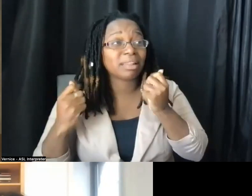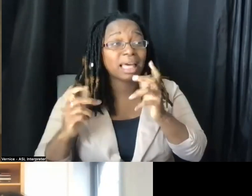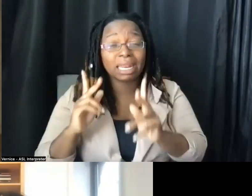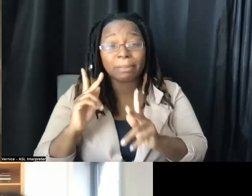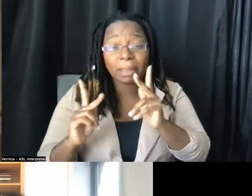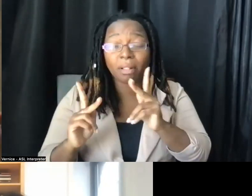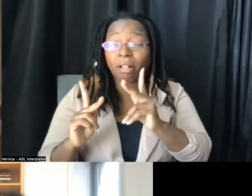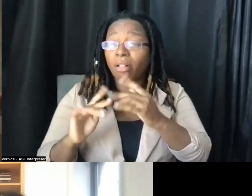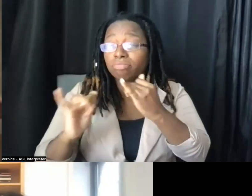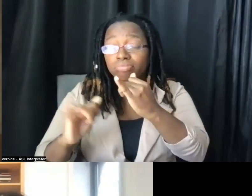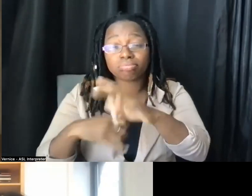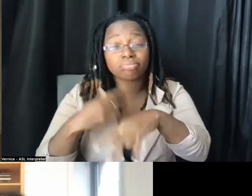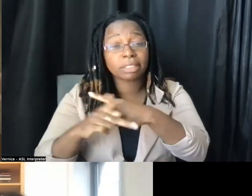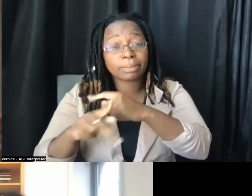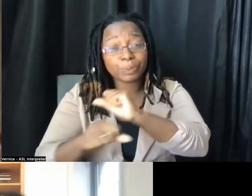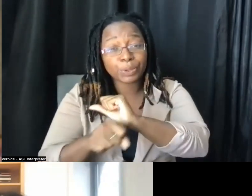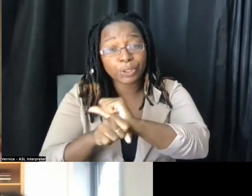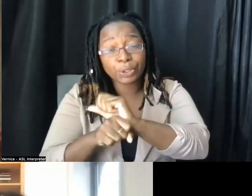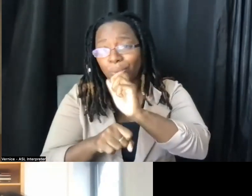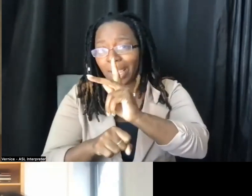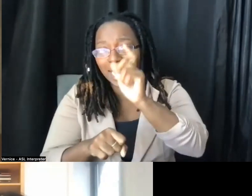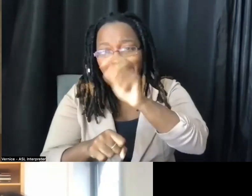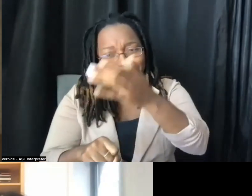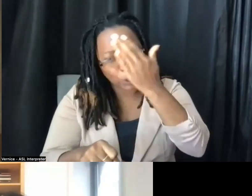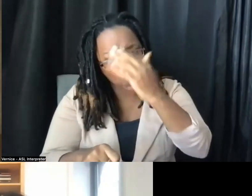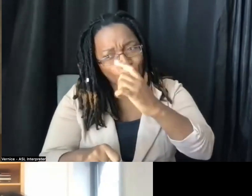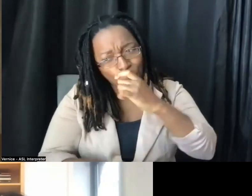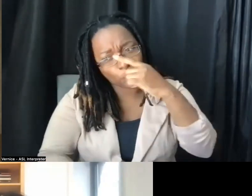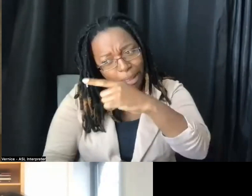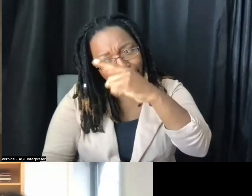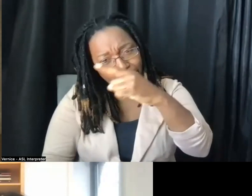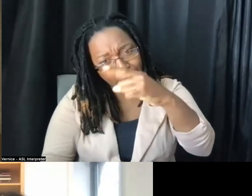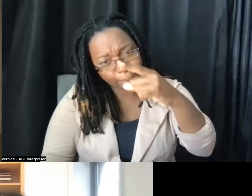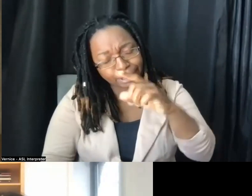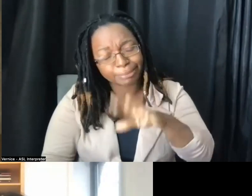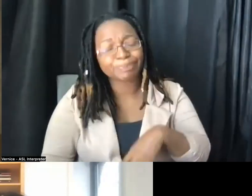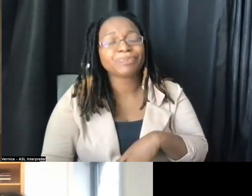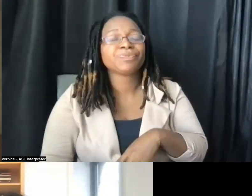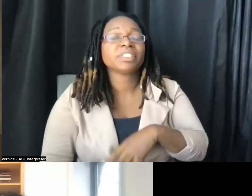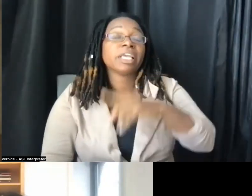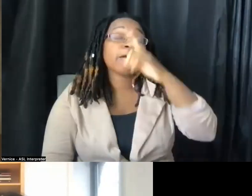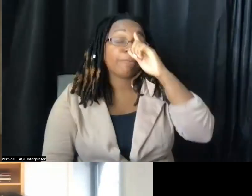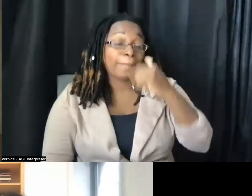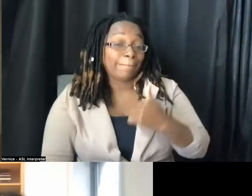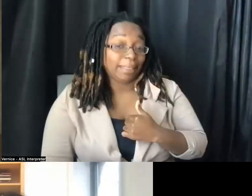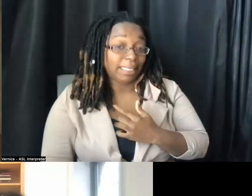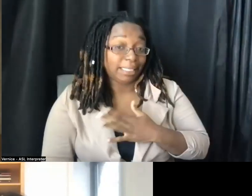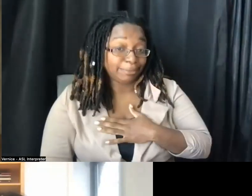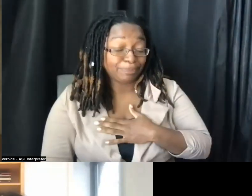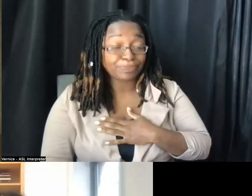specific people and/or like you, I need to get to know, this is an event where there are a bunch of people